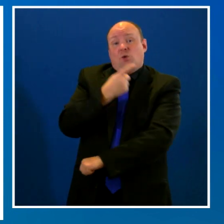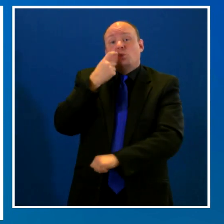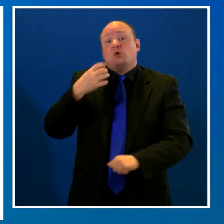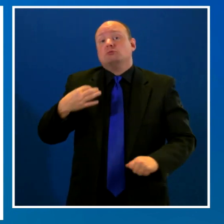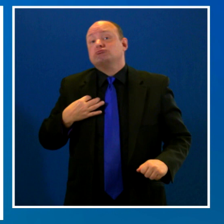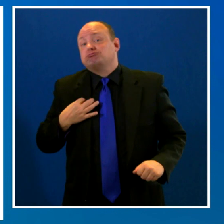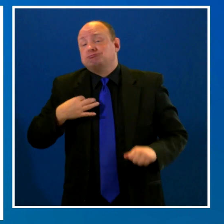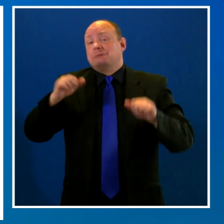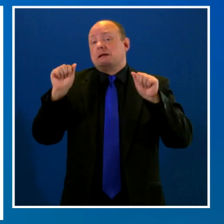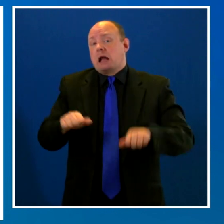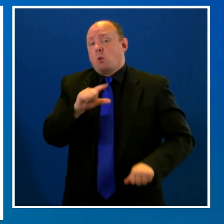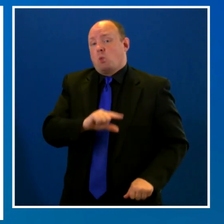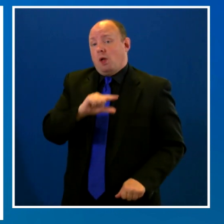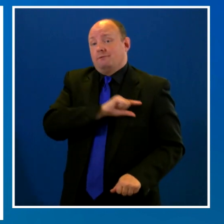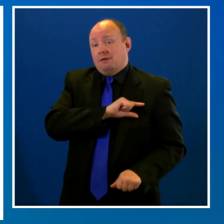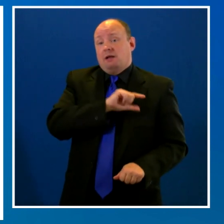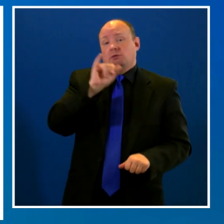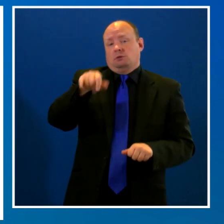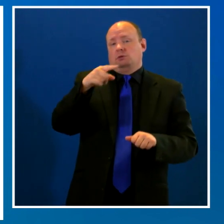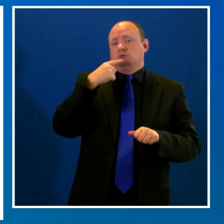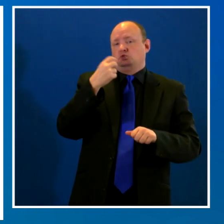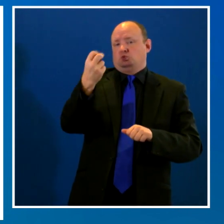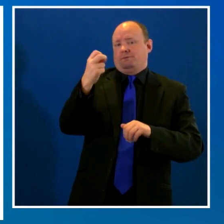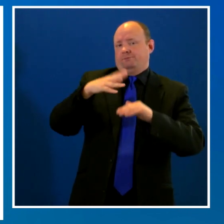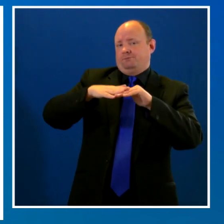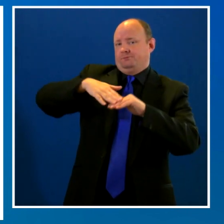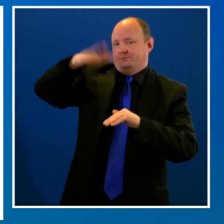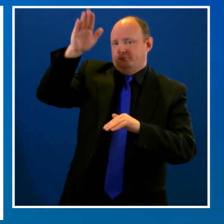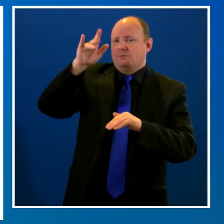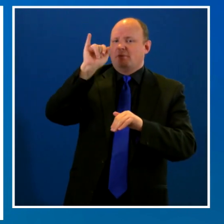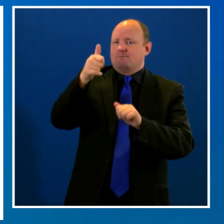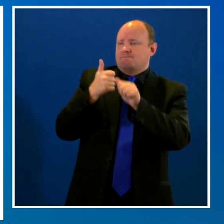12 and older following the federal guidance and recommendations.